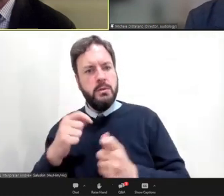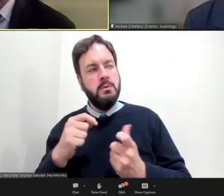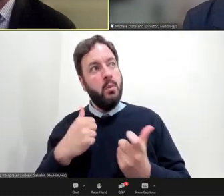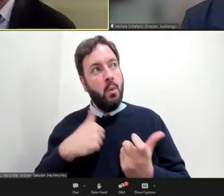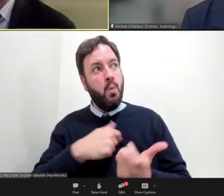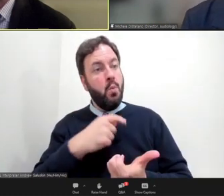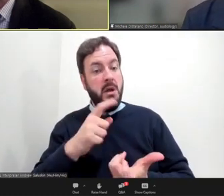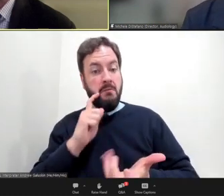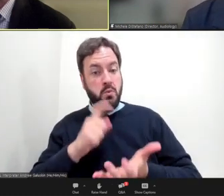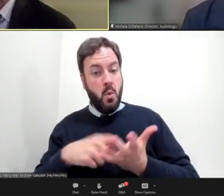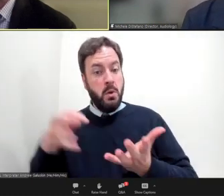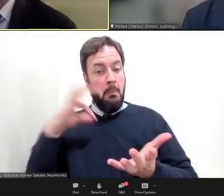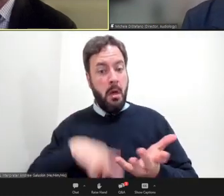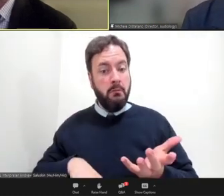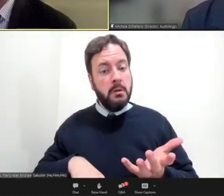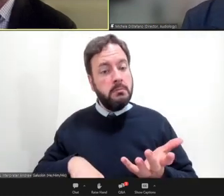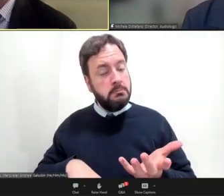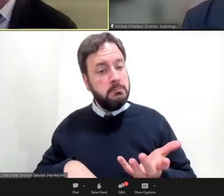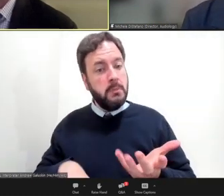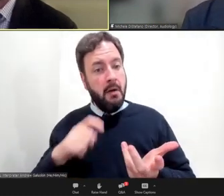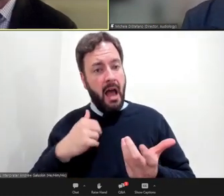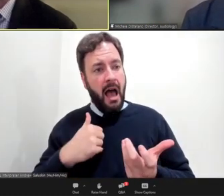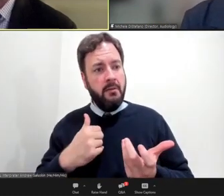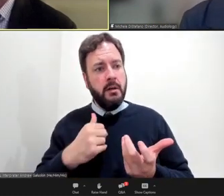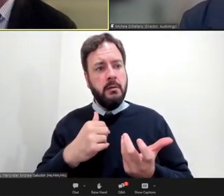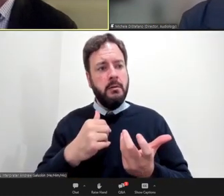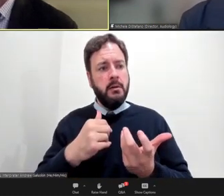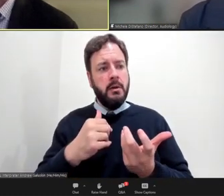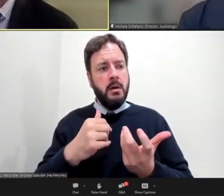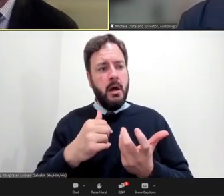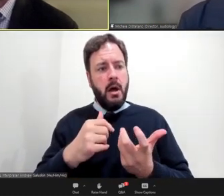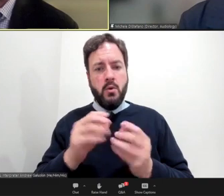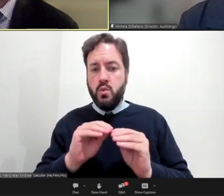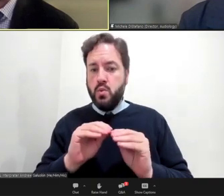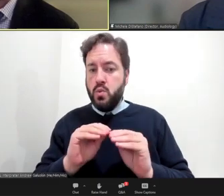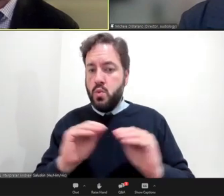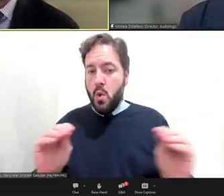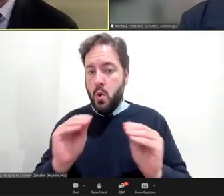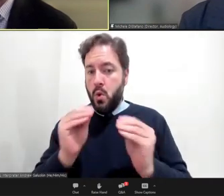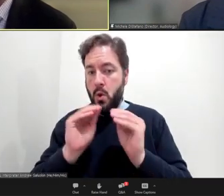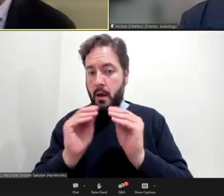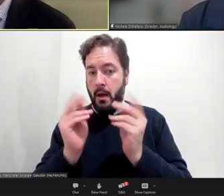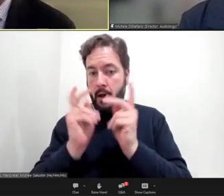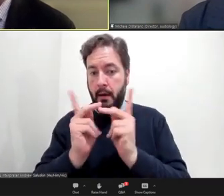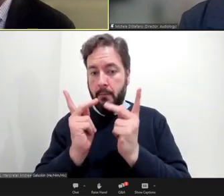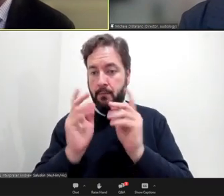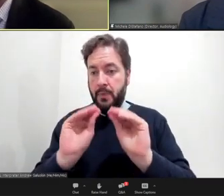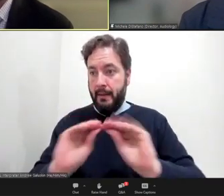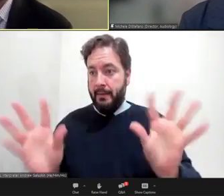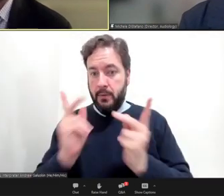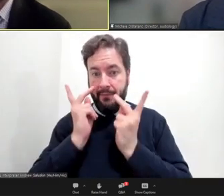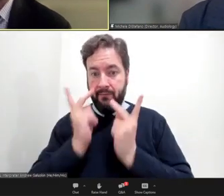benefit, even without a clearly visualized nerve. This is particularly for kids with bilateral hearing loss, hearing loss in both ears,